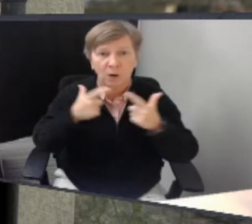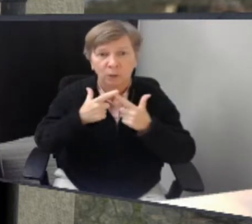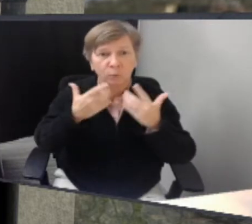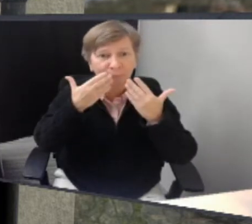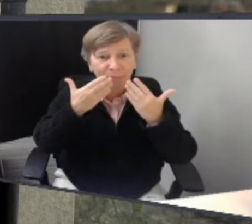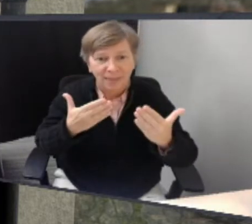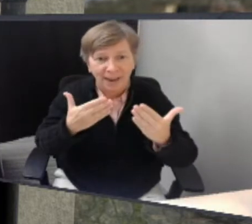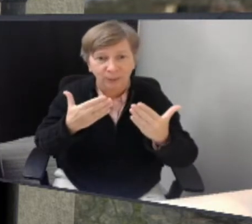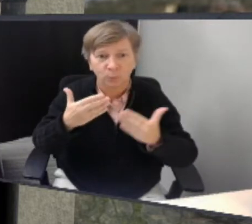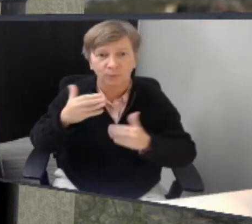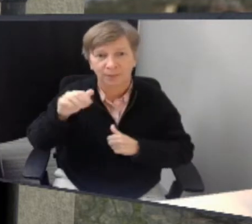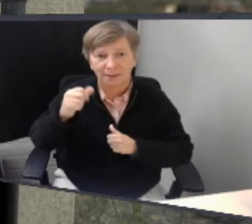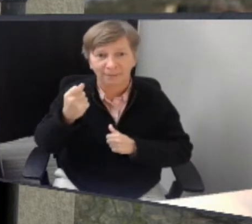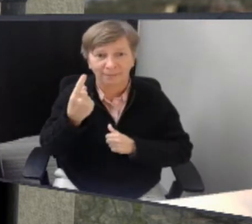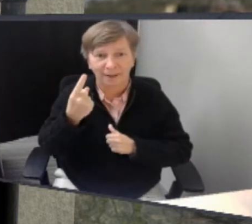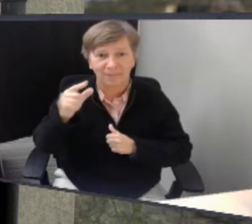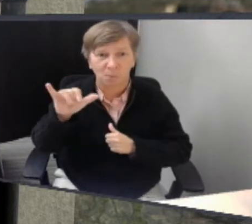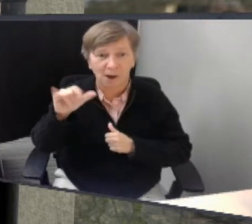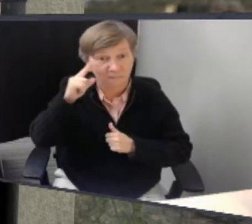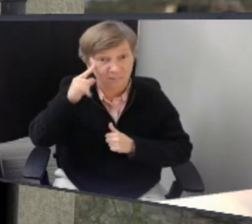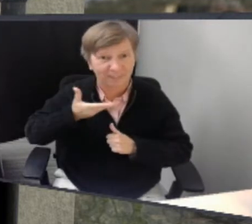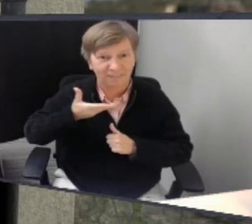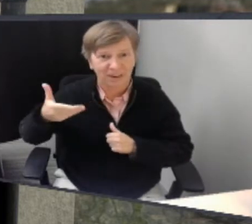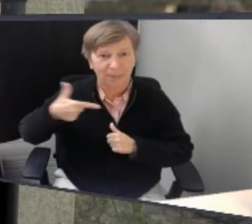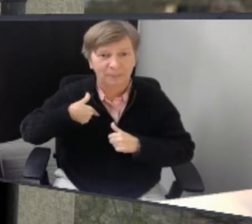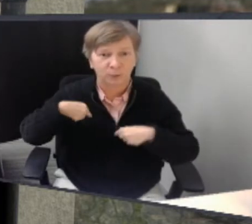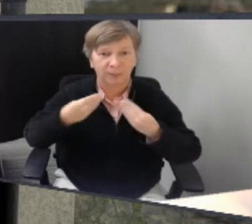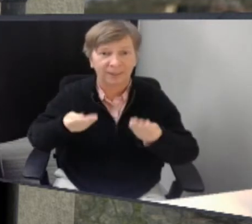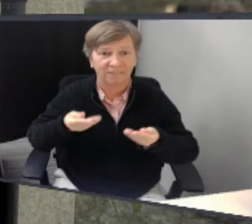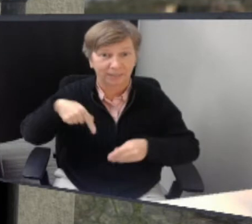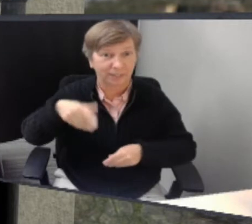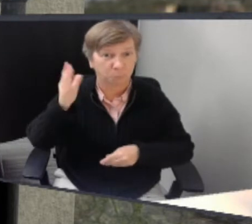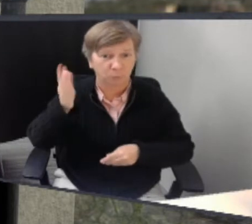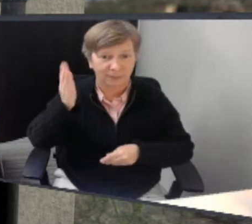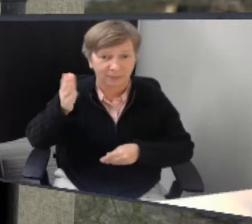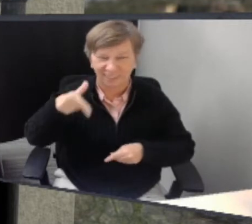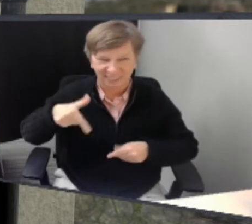Hello everyone. Thrilled to be here. And first of all, I want to thank you so much for inviting me to